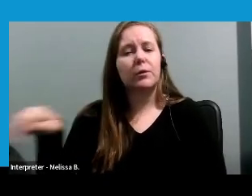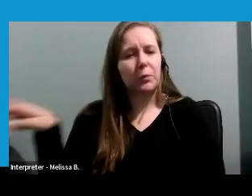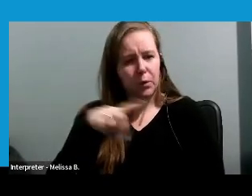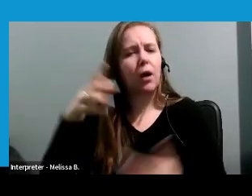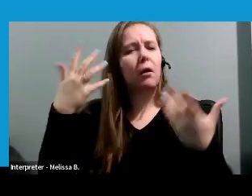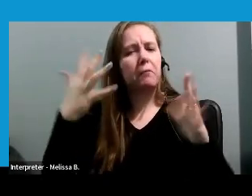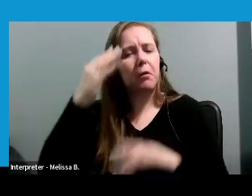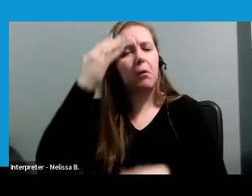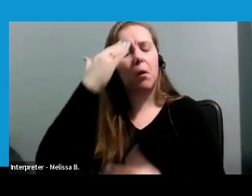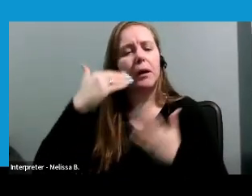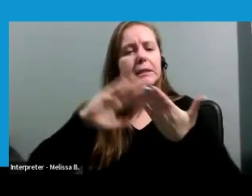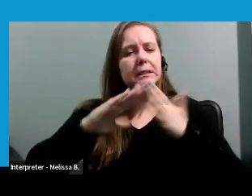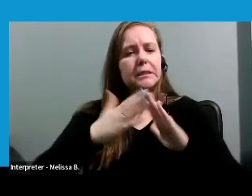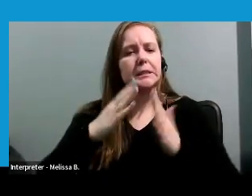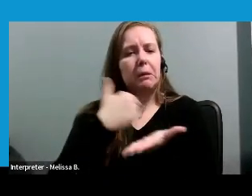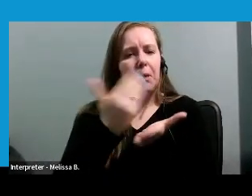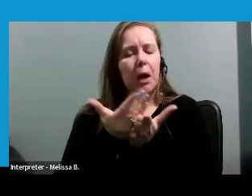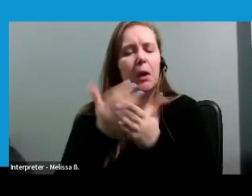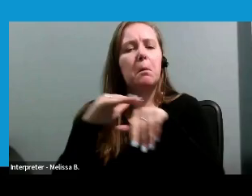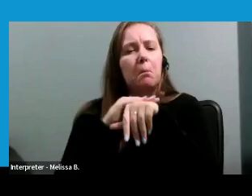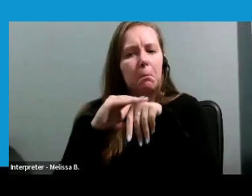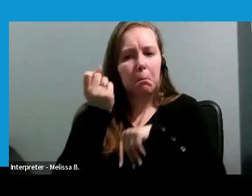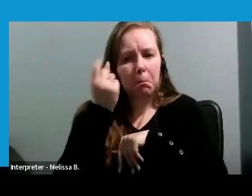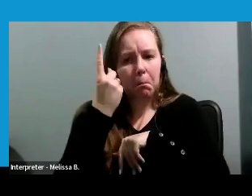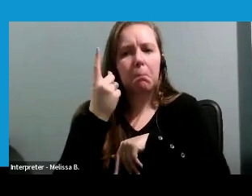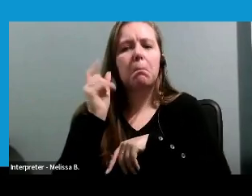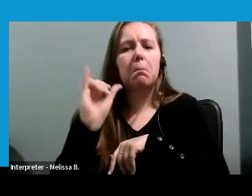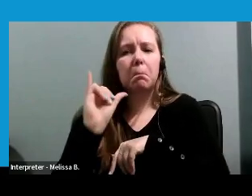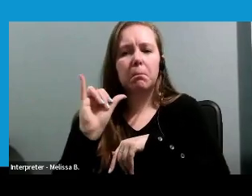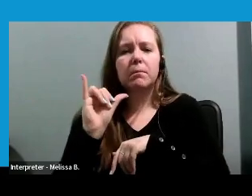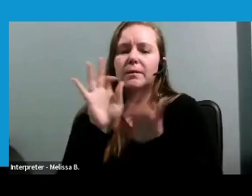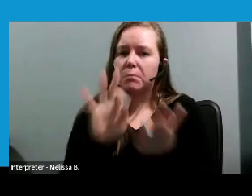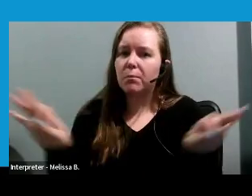Shannon Spencer (she/her): And, you know, why it's important to really have your voice be heard during this process.